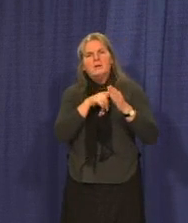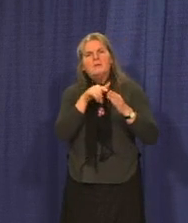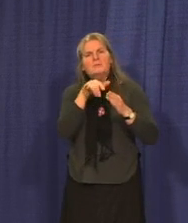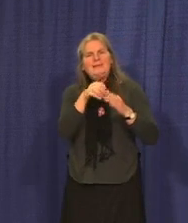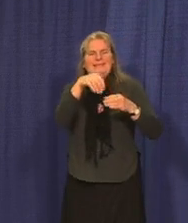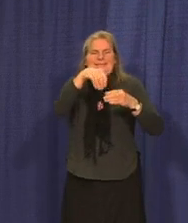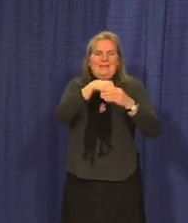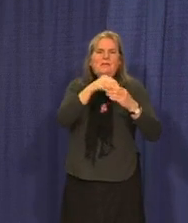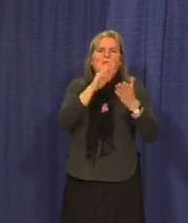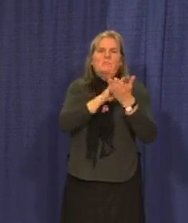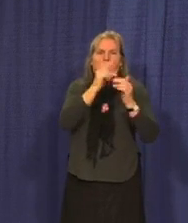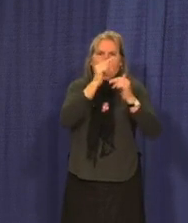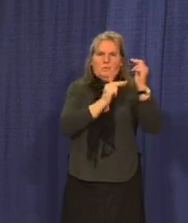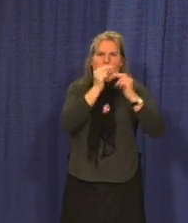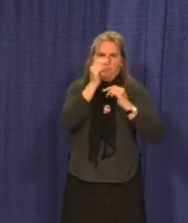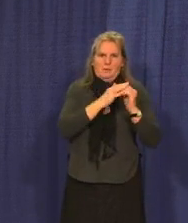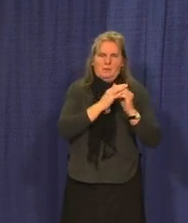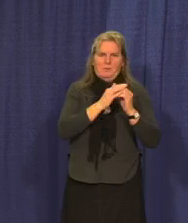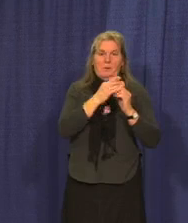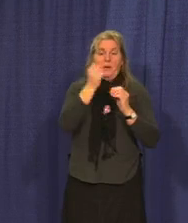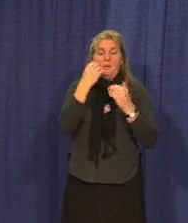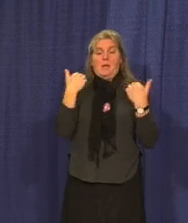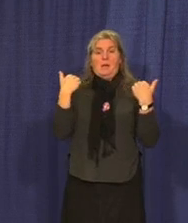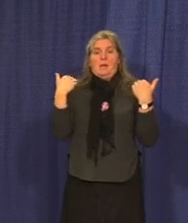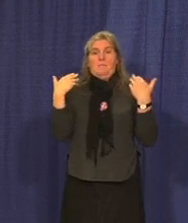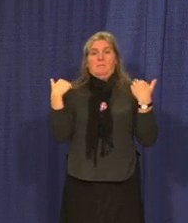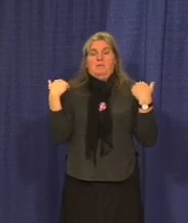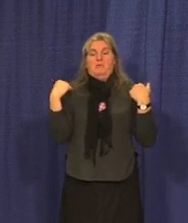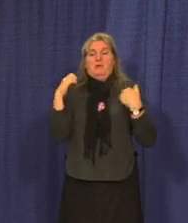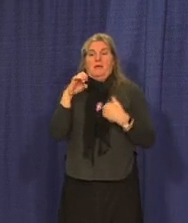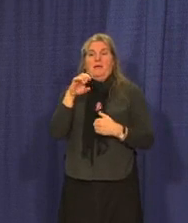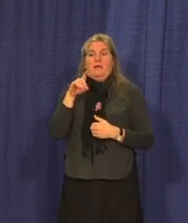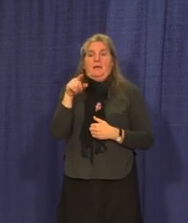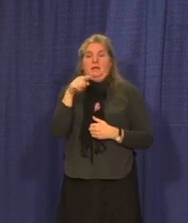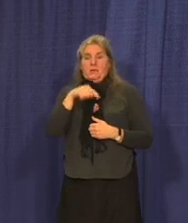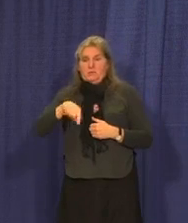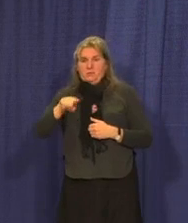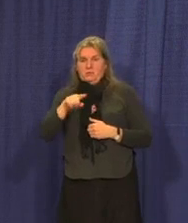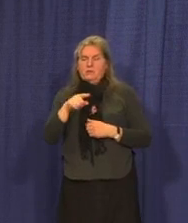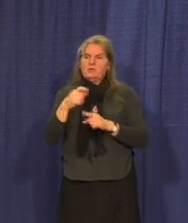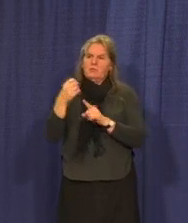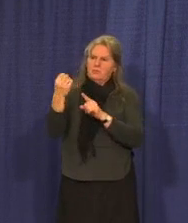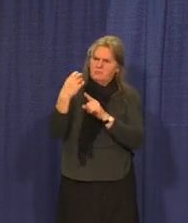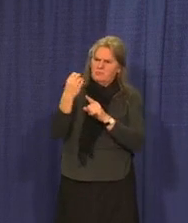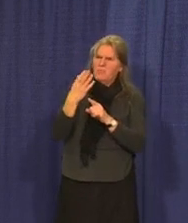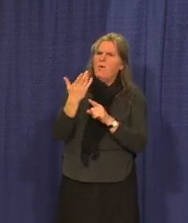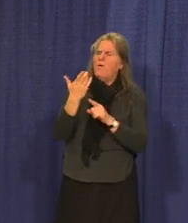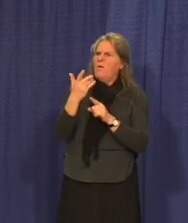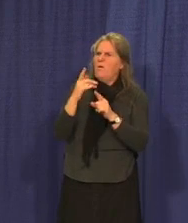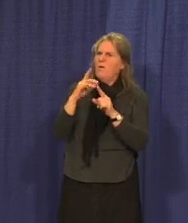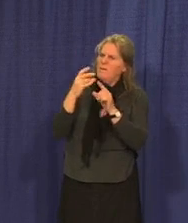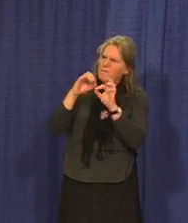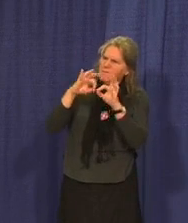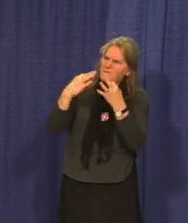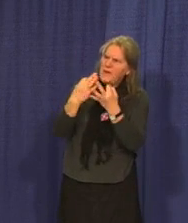on a part-time schedule. We have had the Minister of education report back anecdotally of families